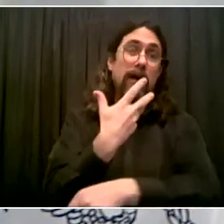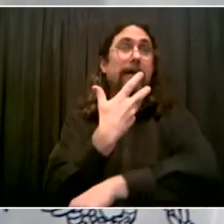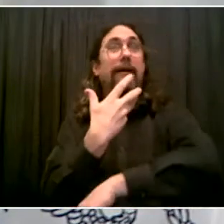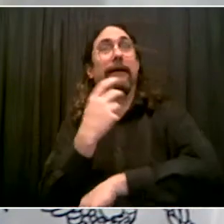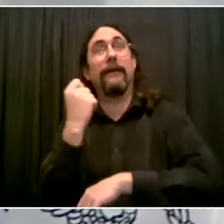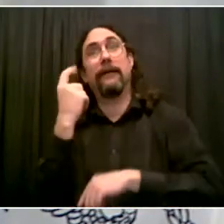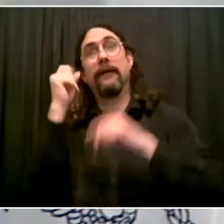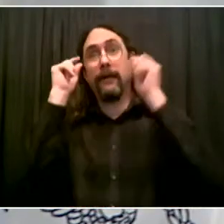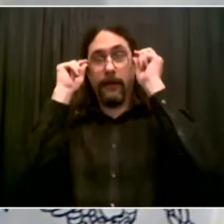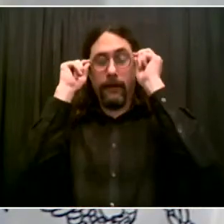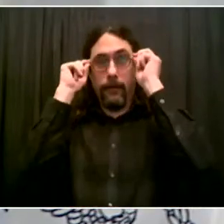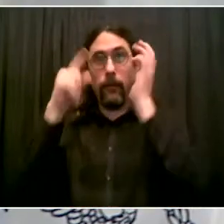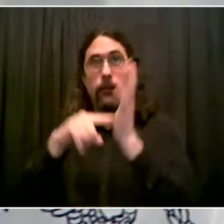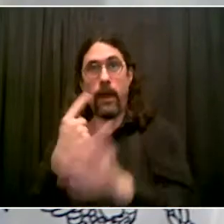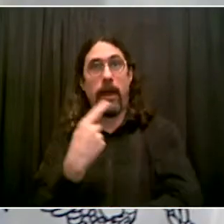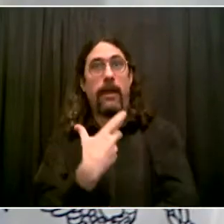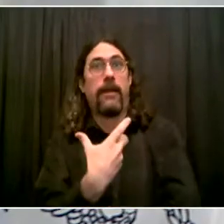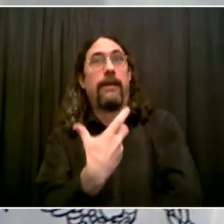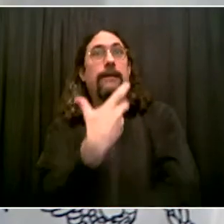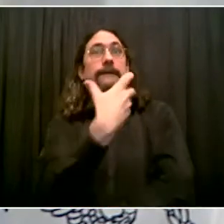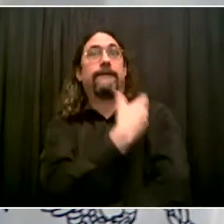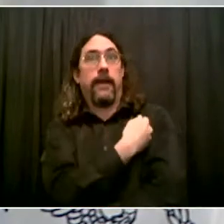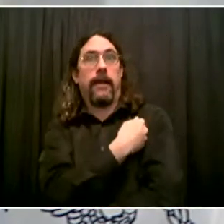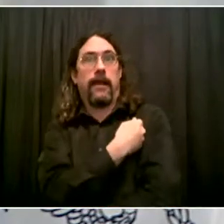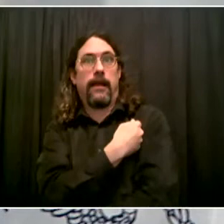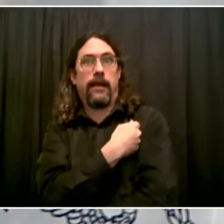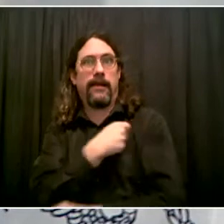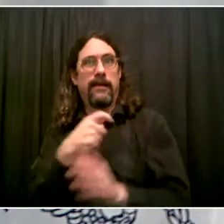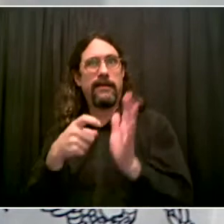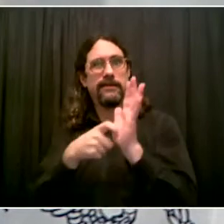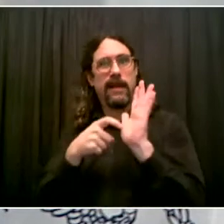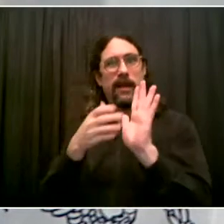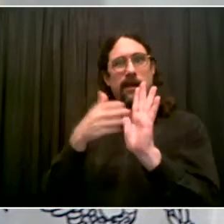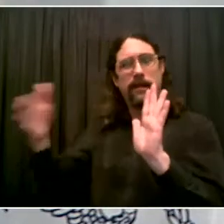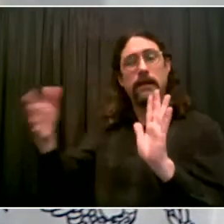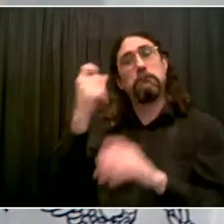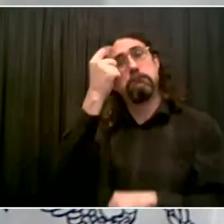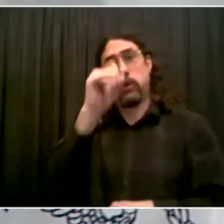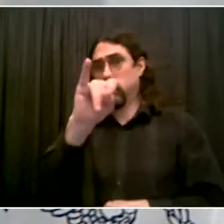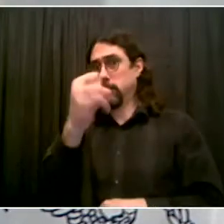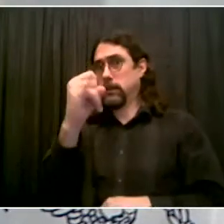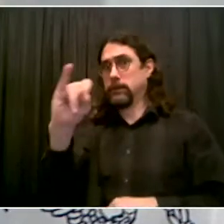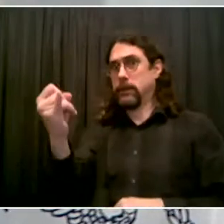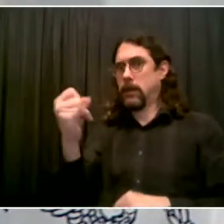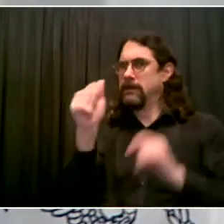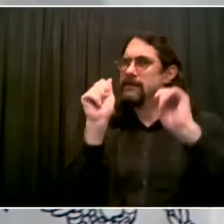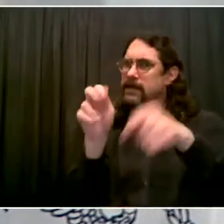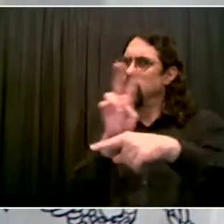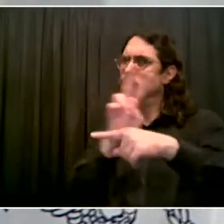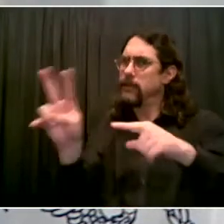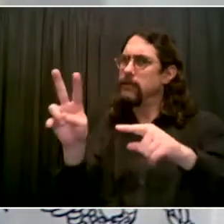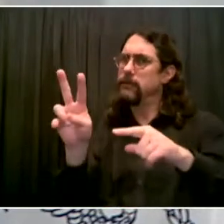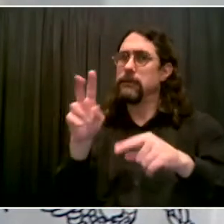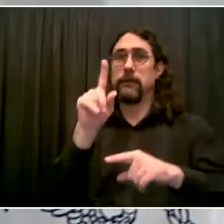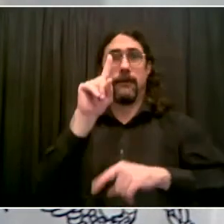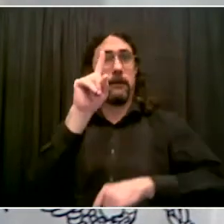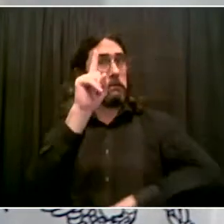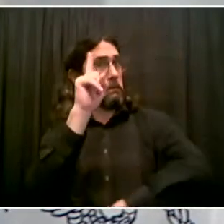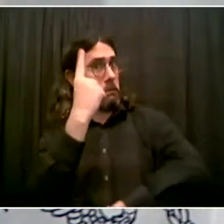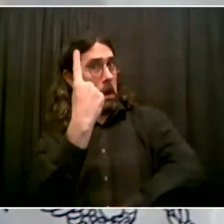CITY SAA.FE